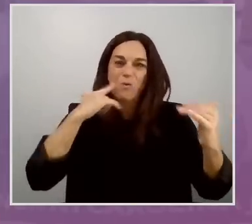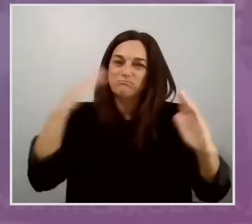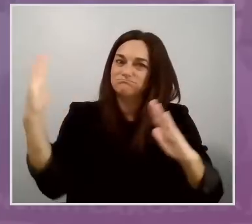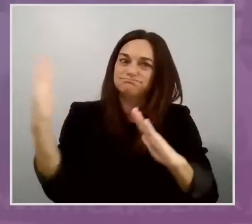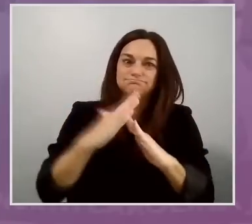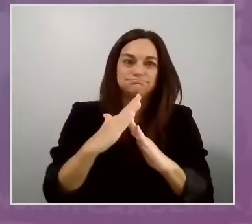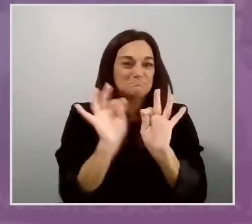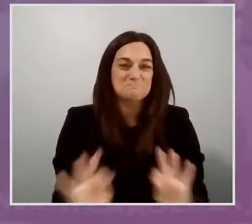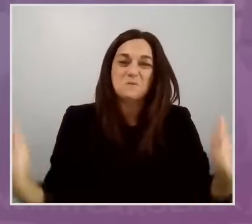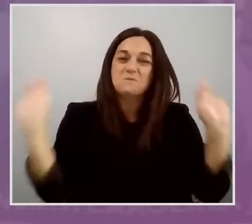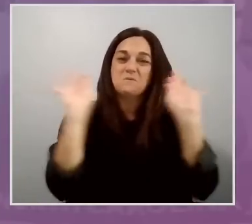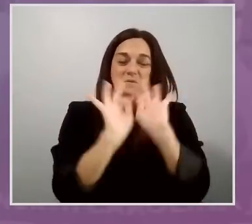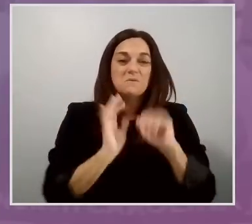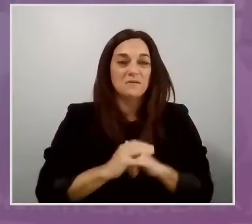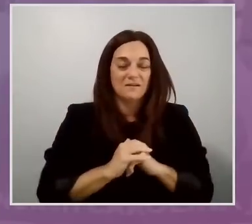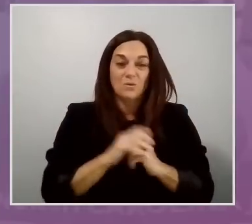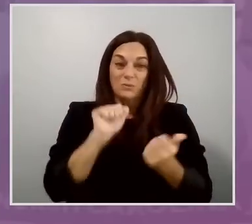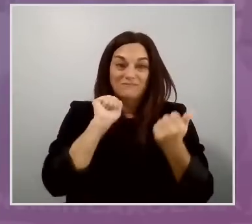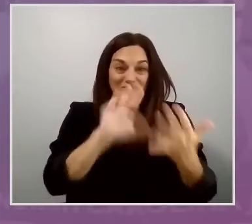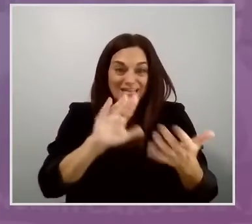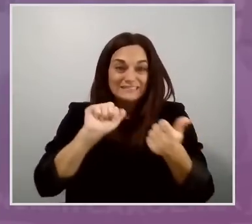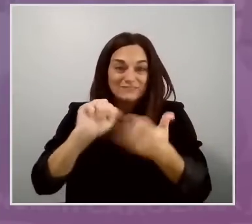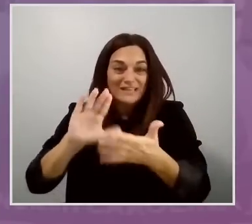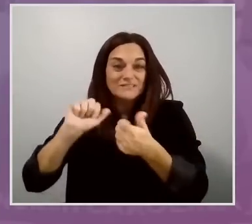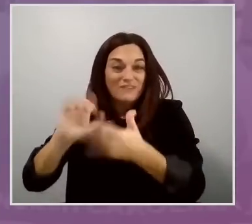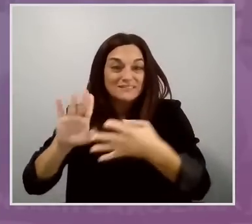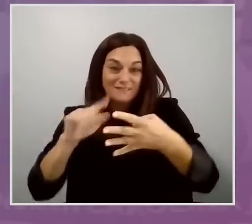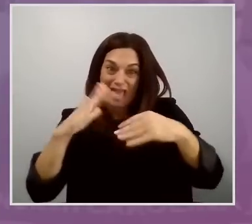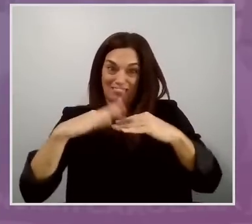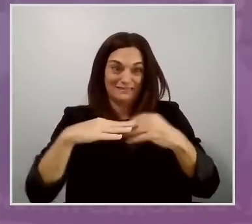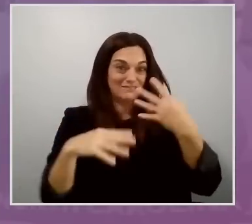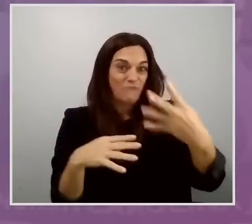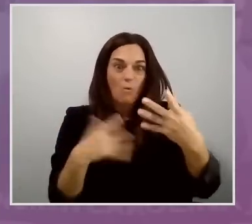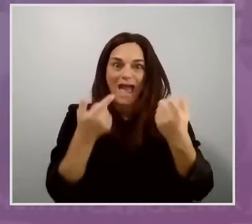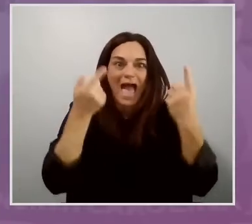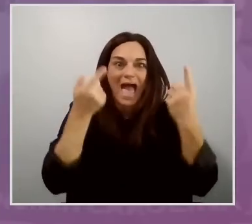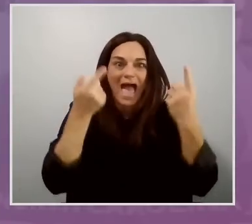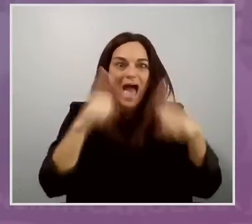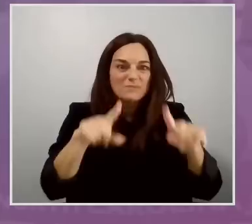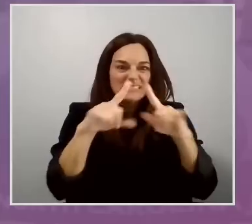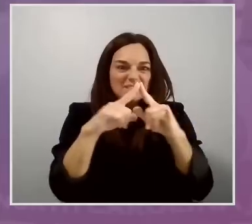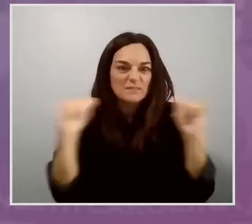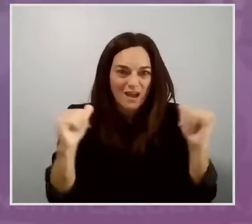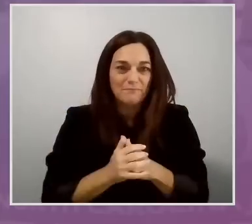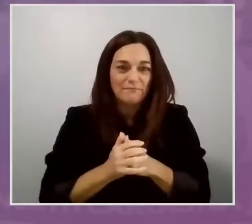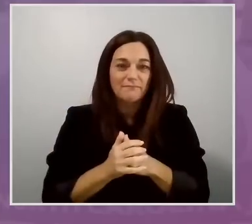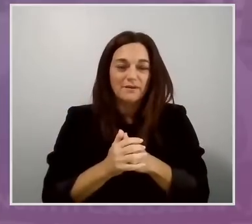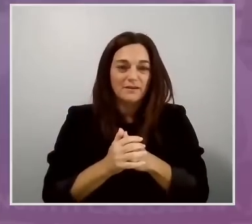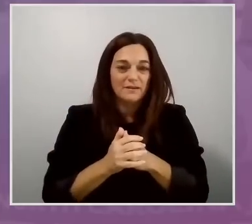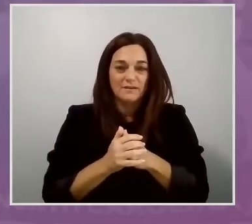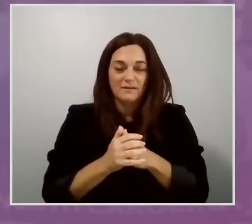AND THE STAKES, OF COURSE, COULD NOT BE HIGHER.